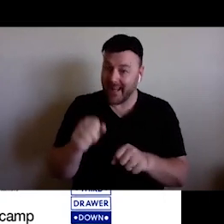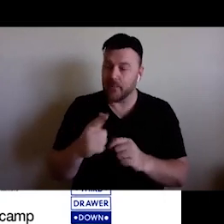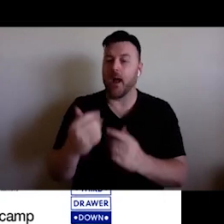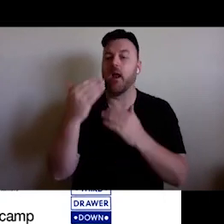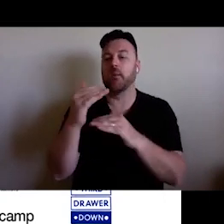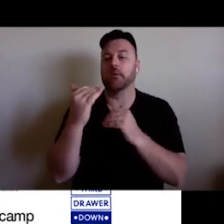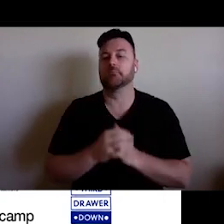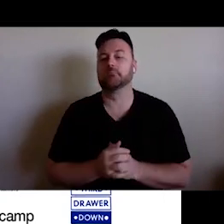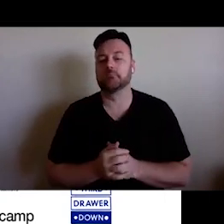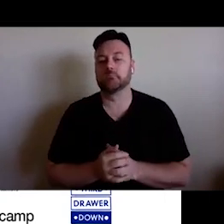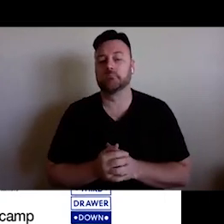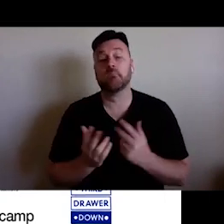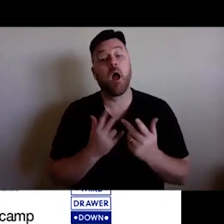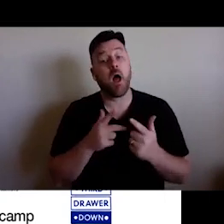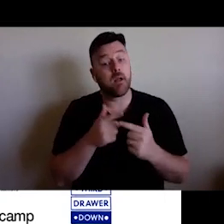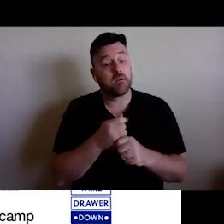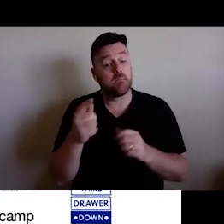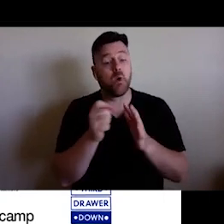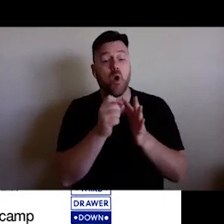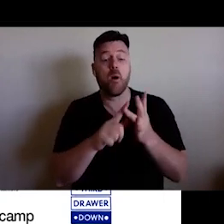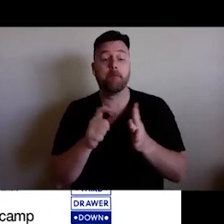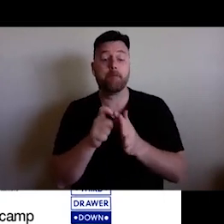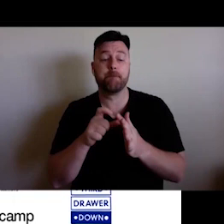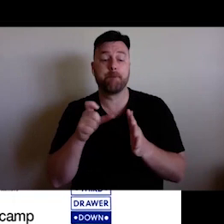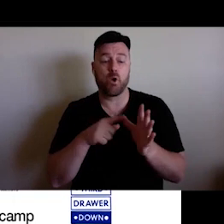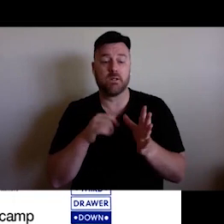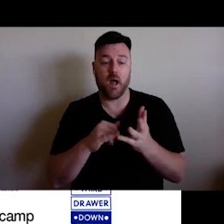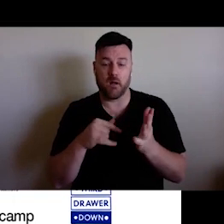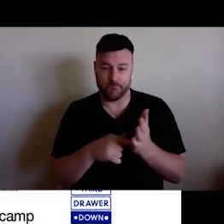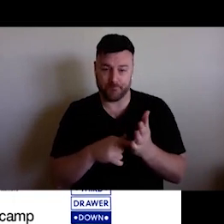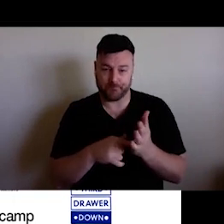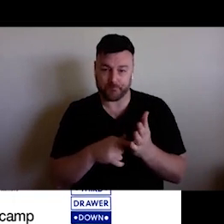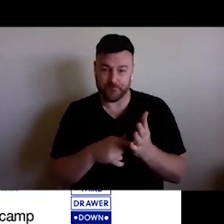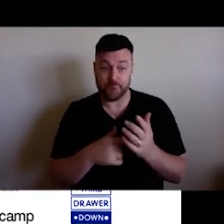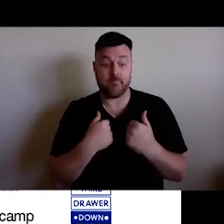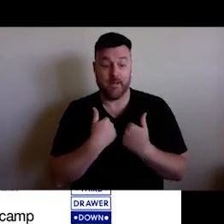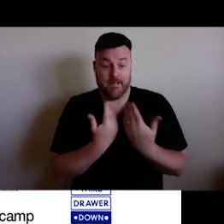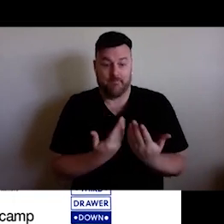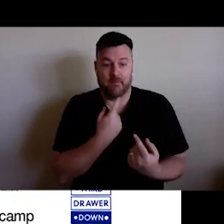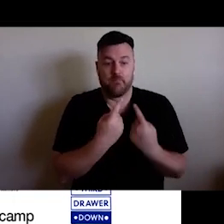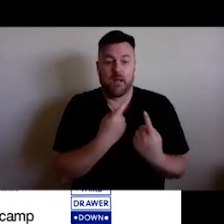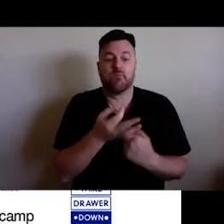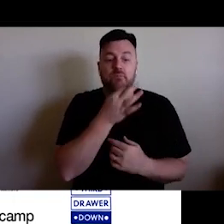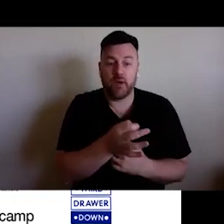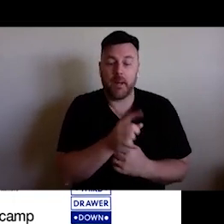content away for free, but then monetises it through you going to a live event, for example, and paying a ticket price there. Another model